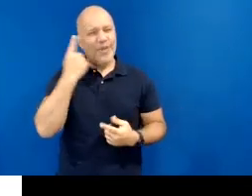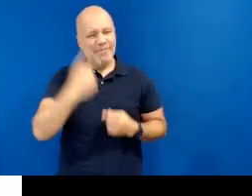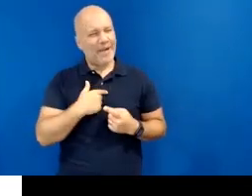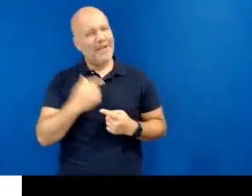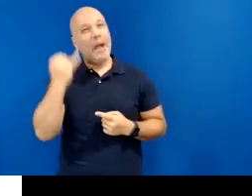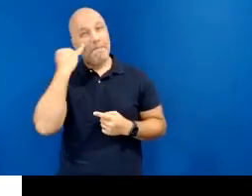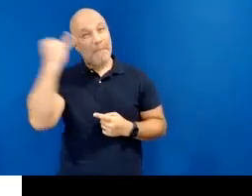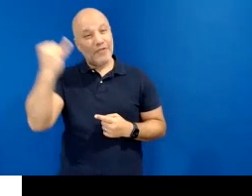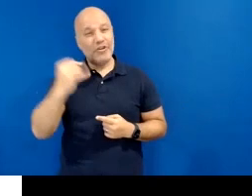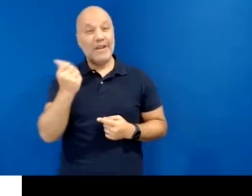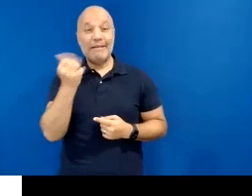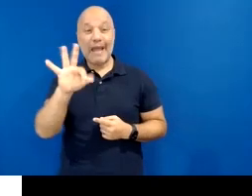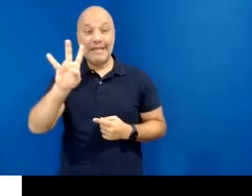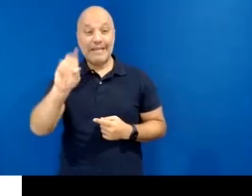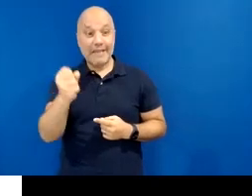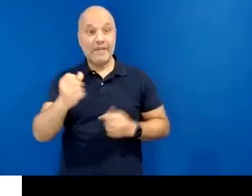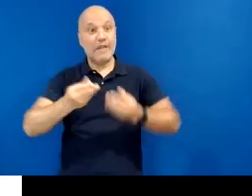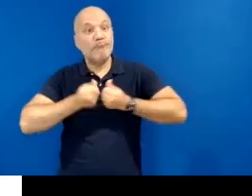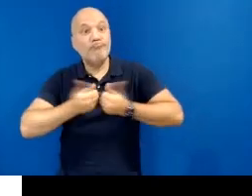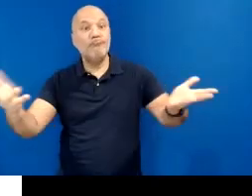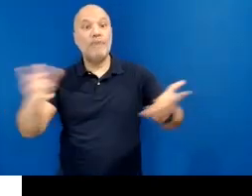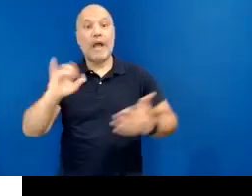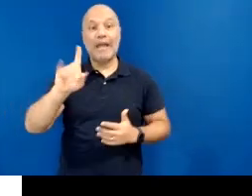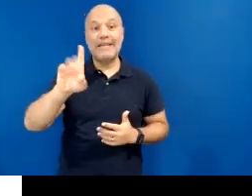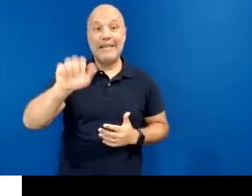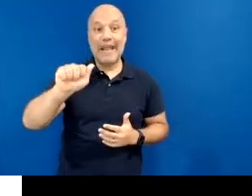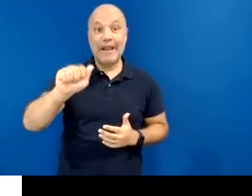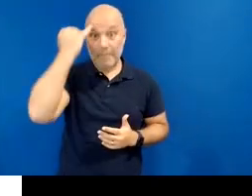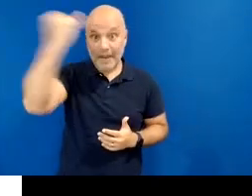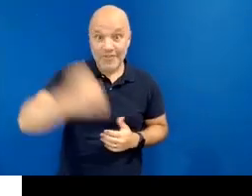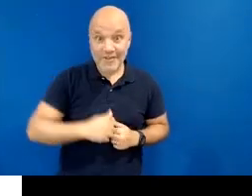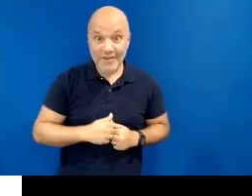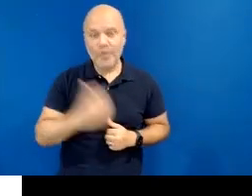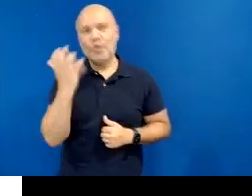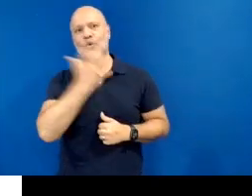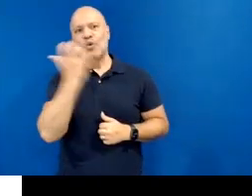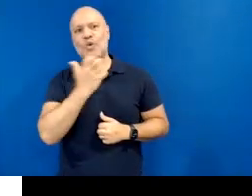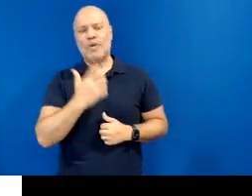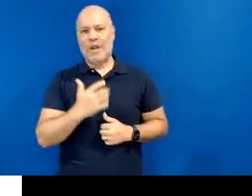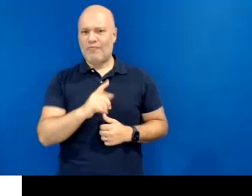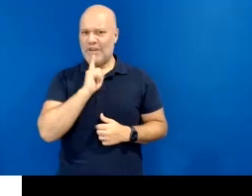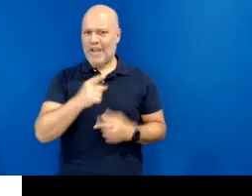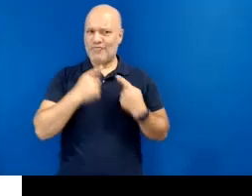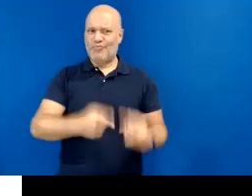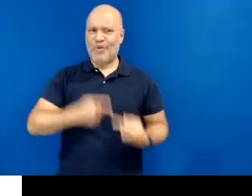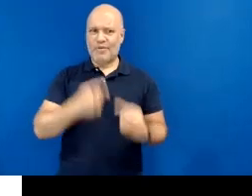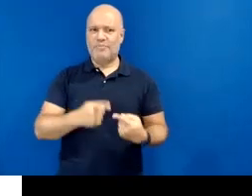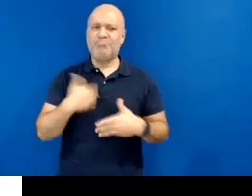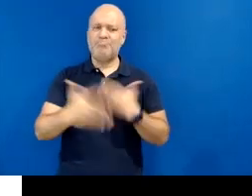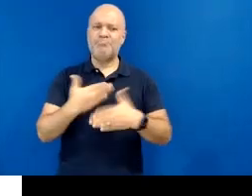1970s in my classroom? You know, I really struggled. I ended up with the master's in sociology.